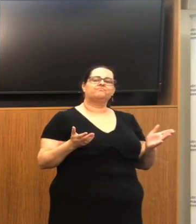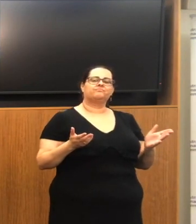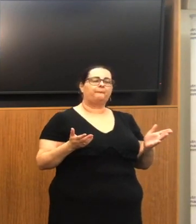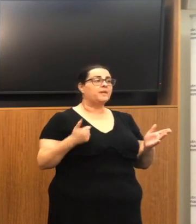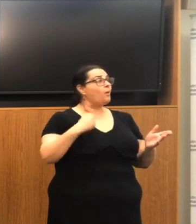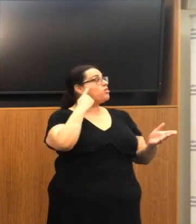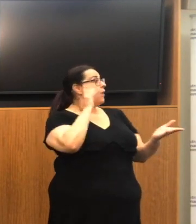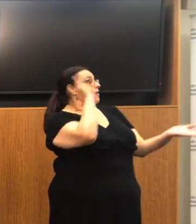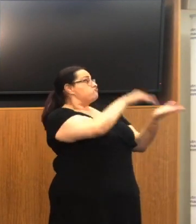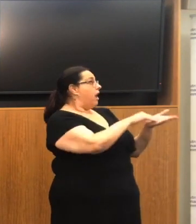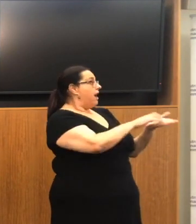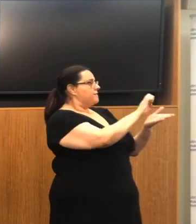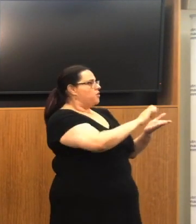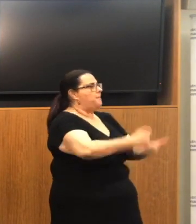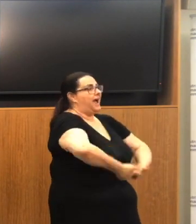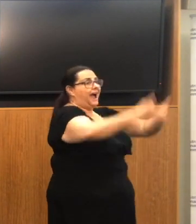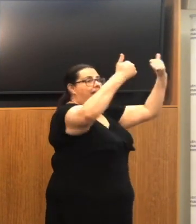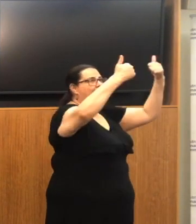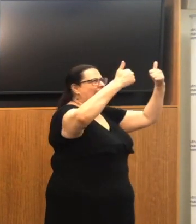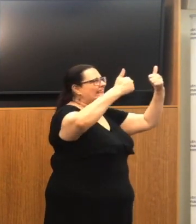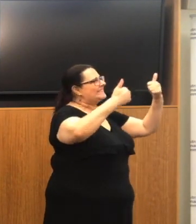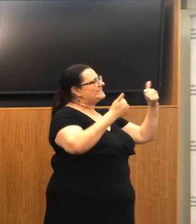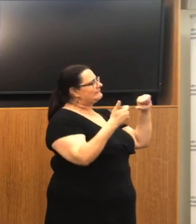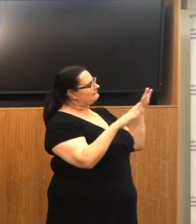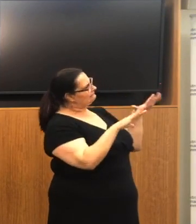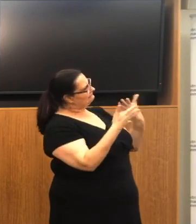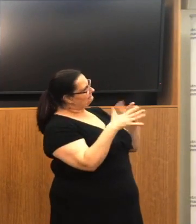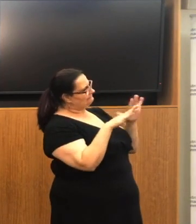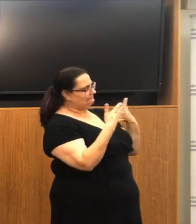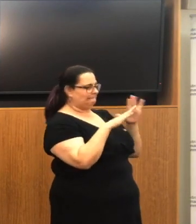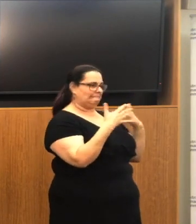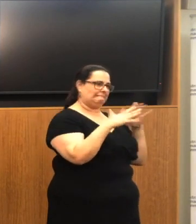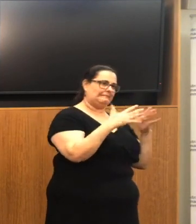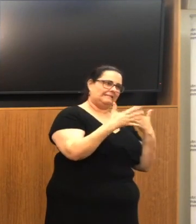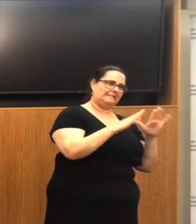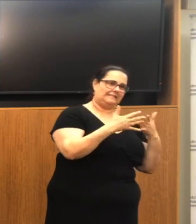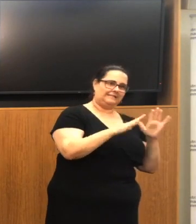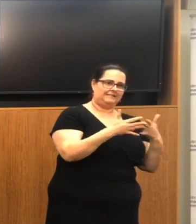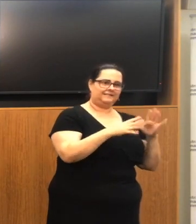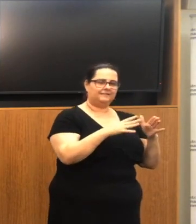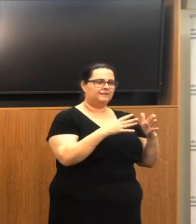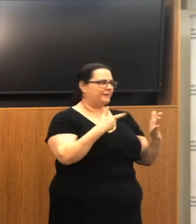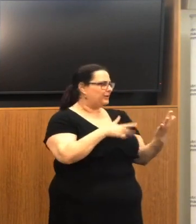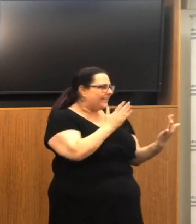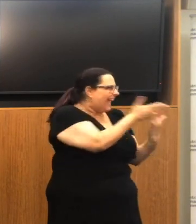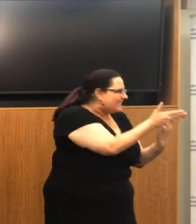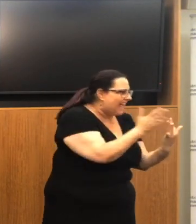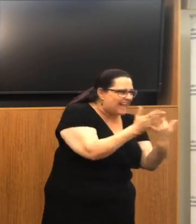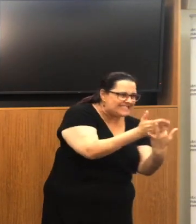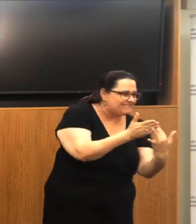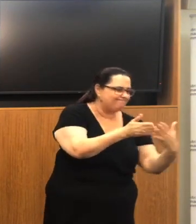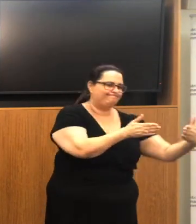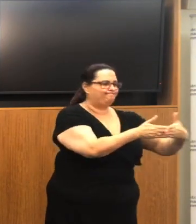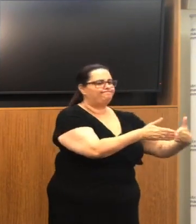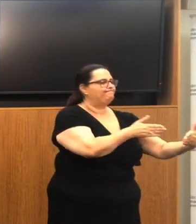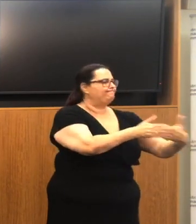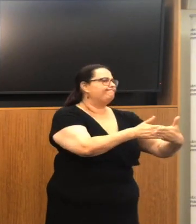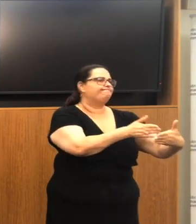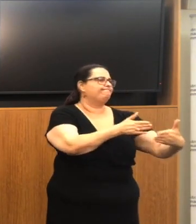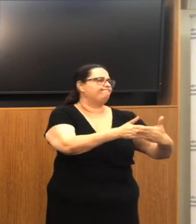better and then you're shocked by you can't actually find any access to better circumstances like washroom